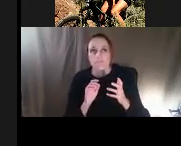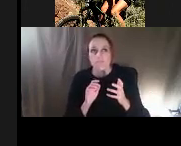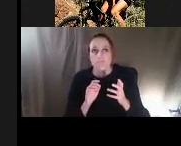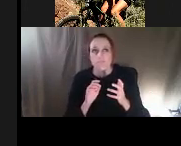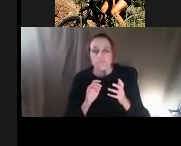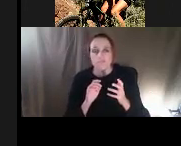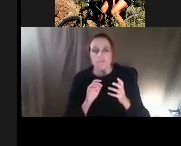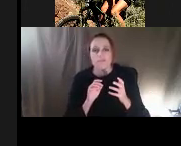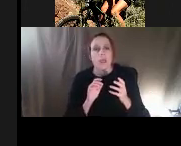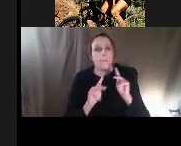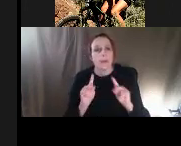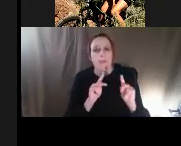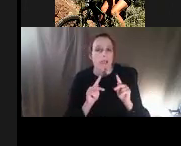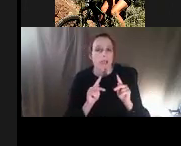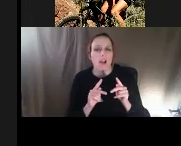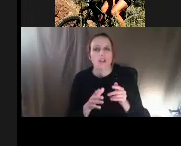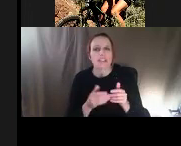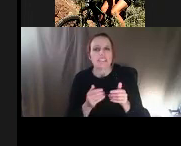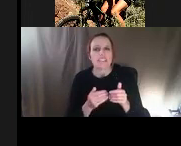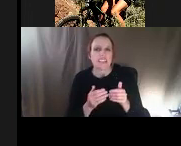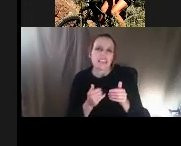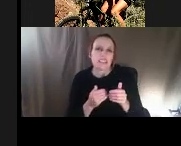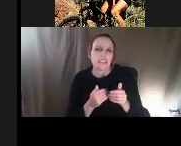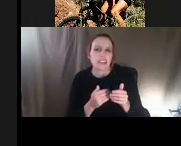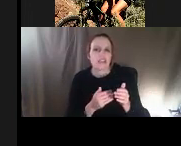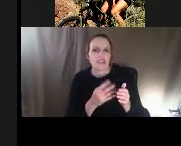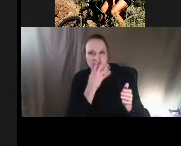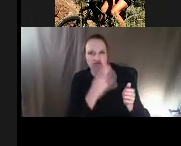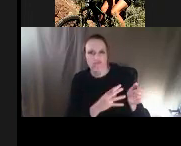are saying is their own lived experience.